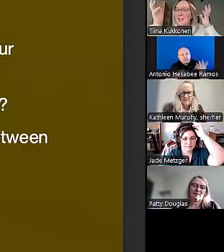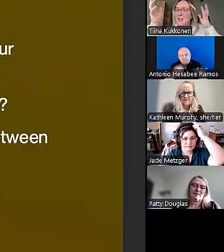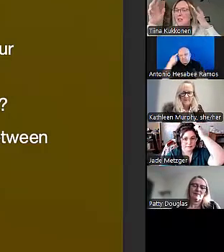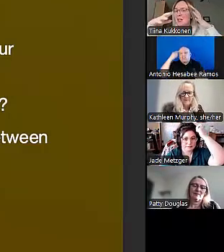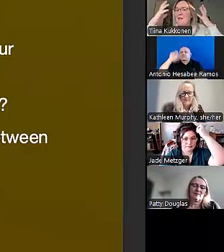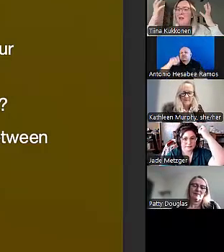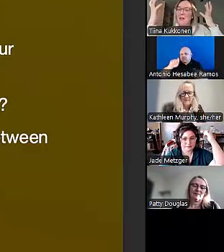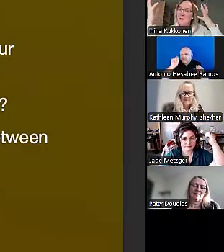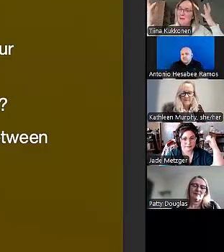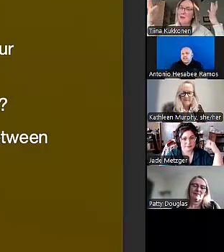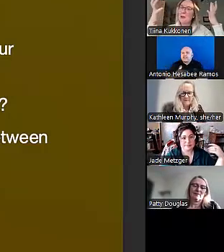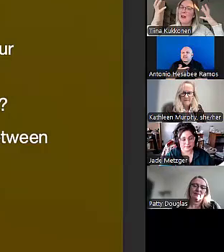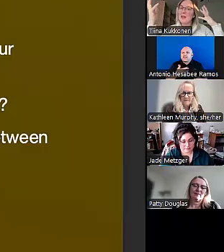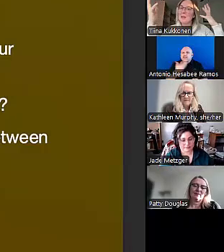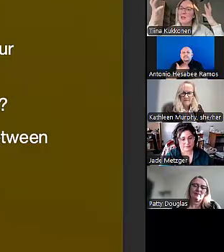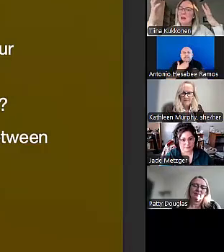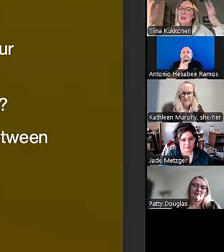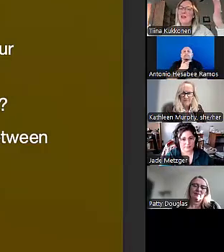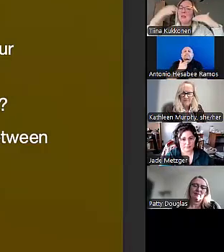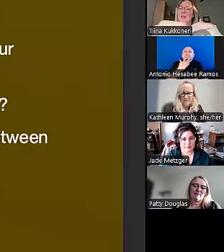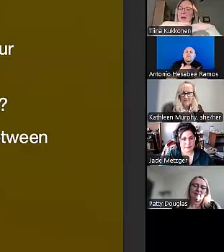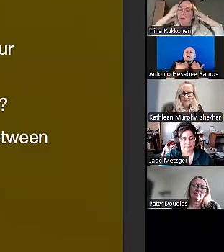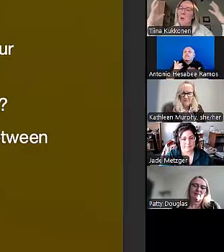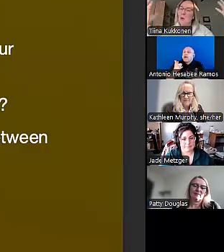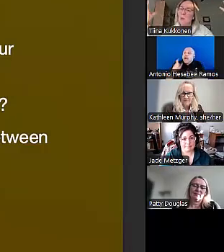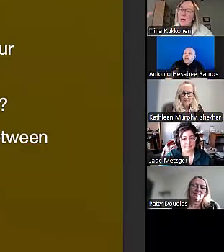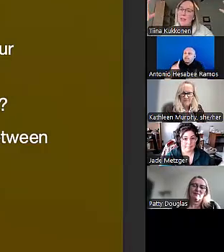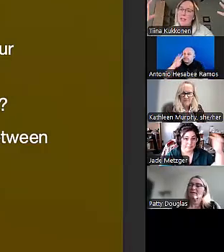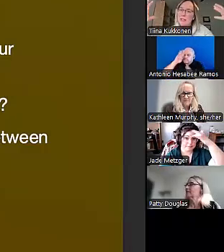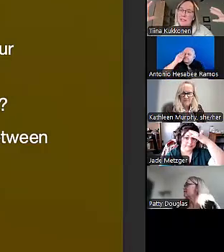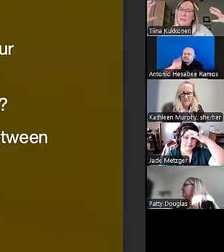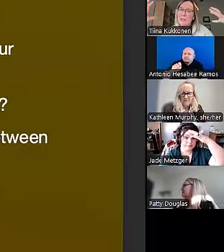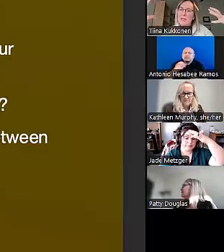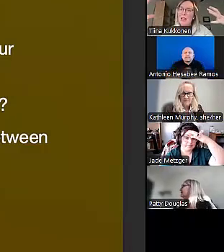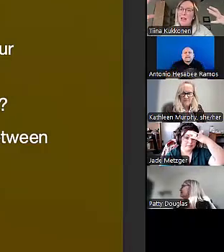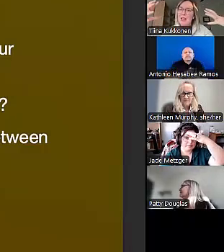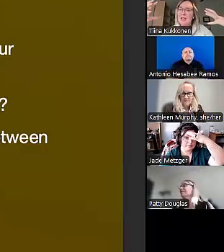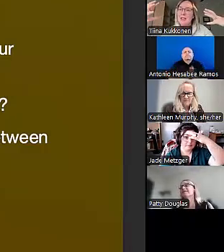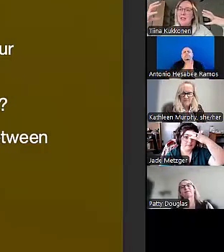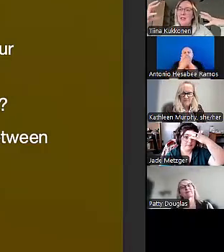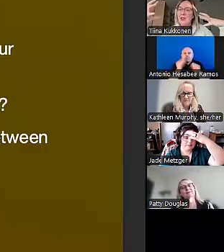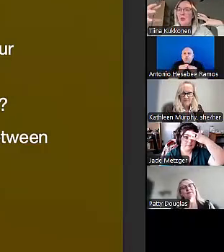that there's an innovative sort of aspect to it, and I think it's becoming more widely accepted as